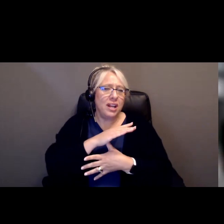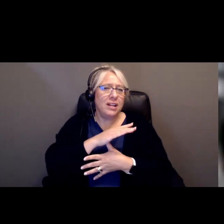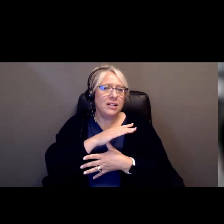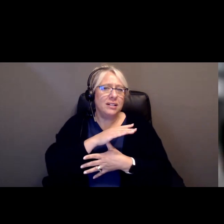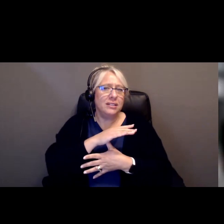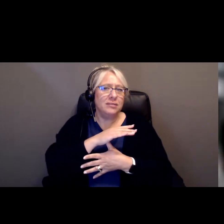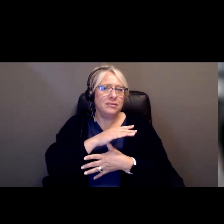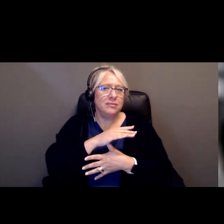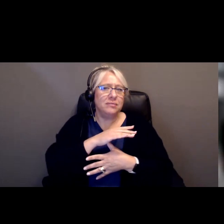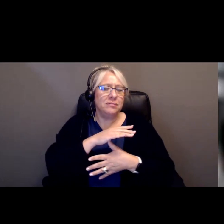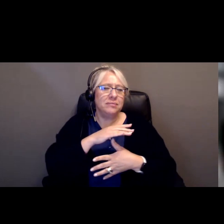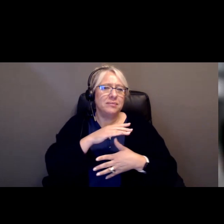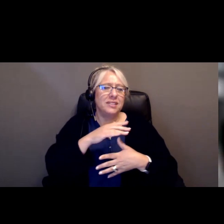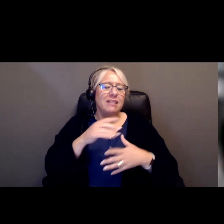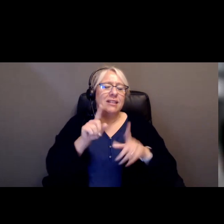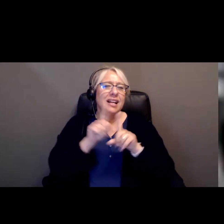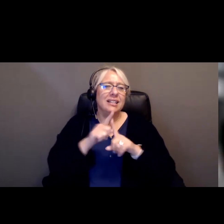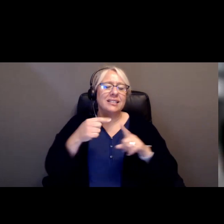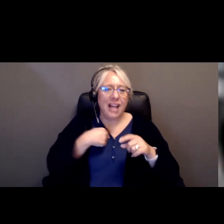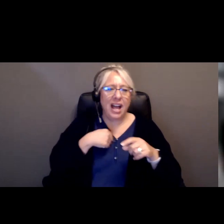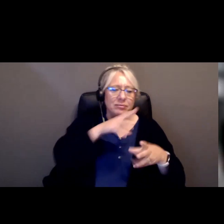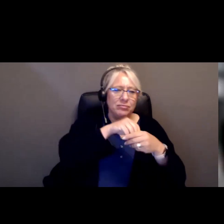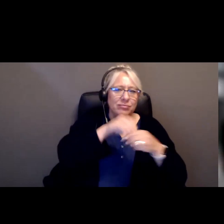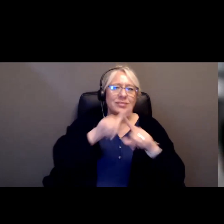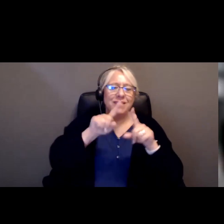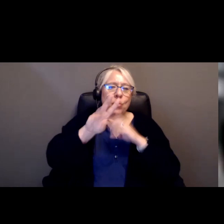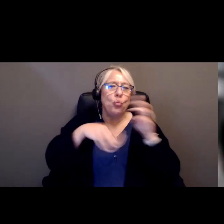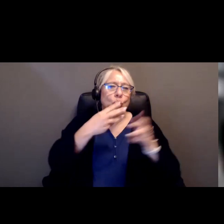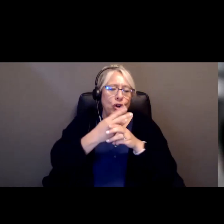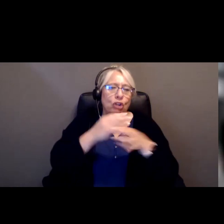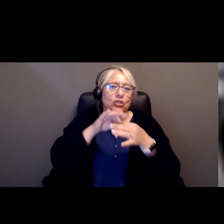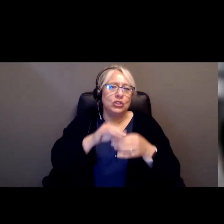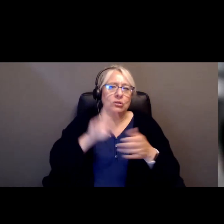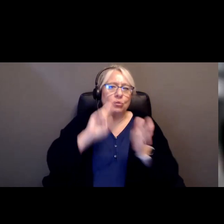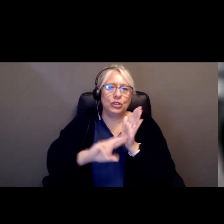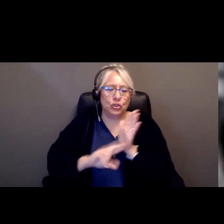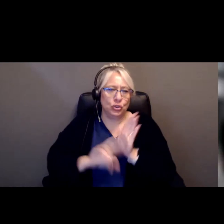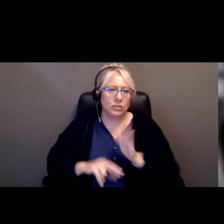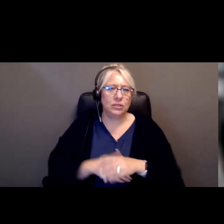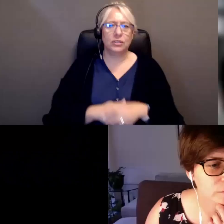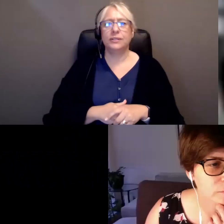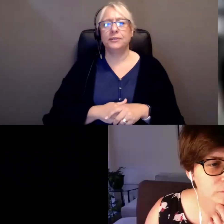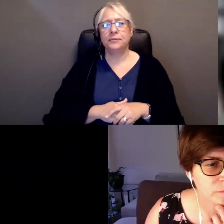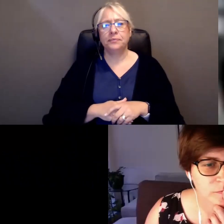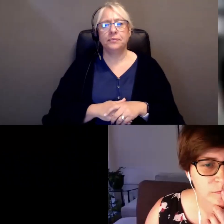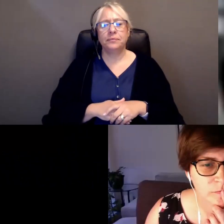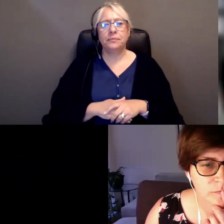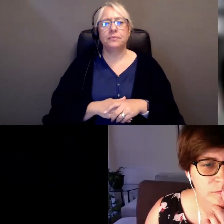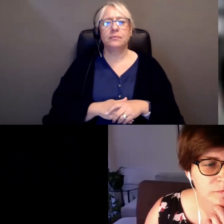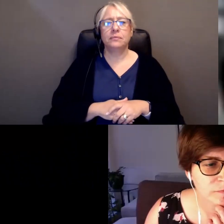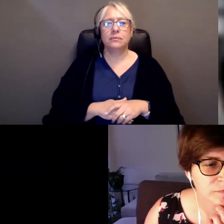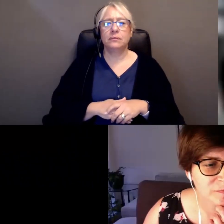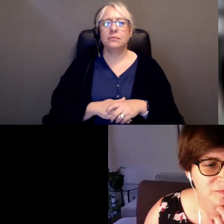multiple worlds in the area of research. >> DR. JEN RINALDI: